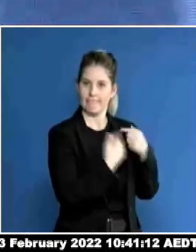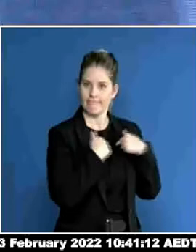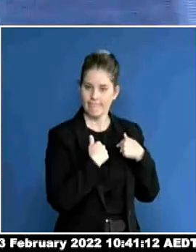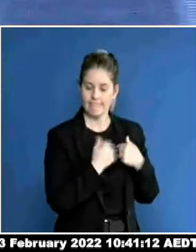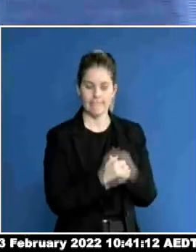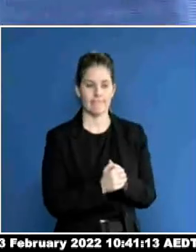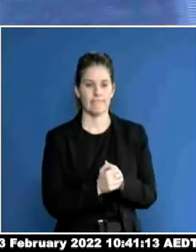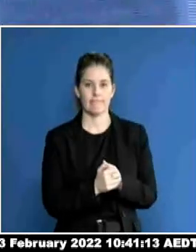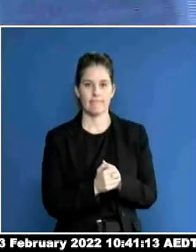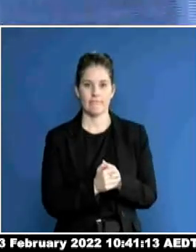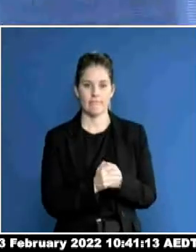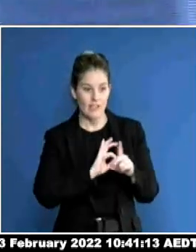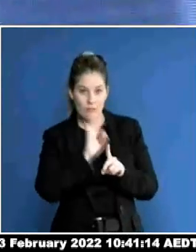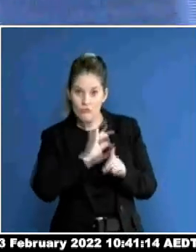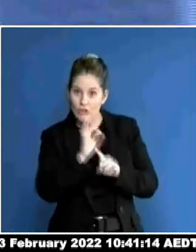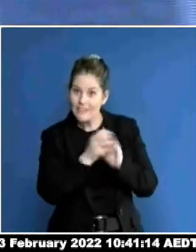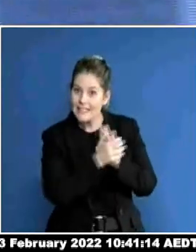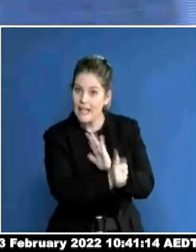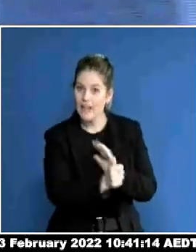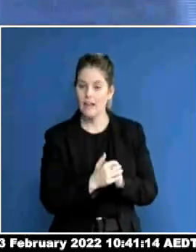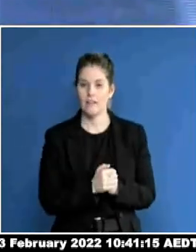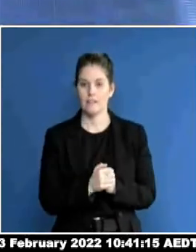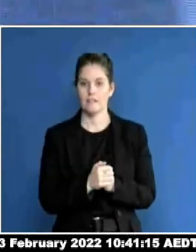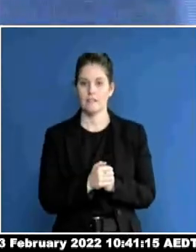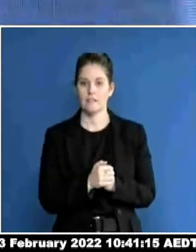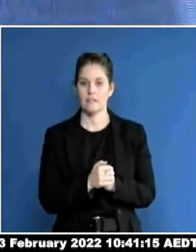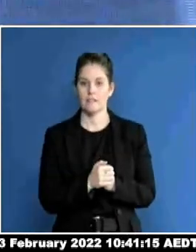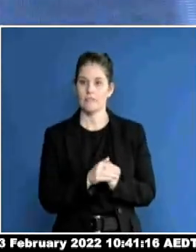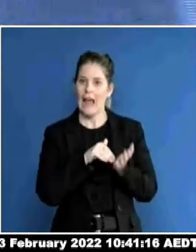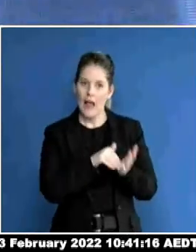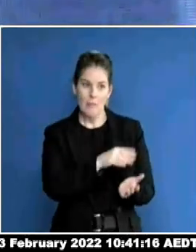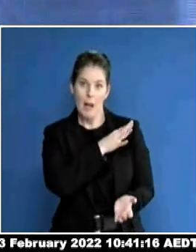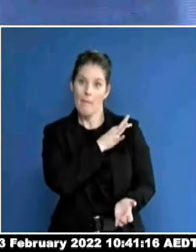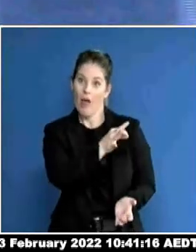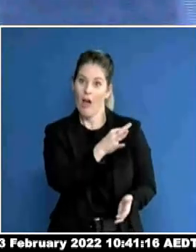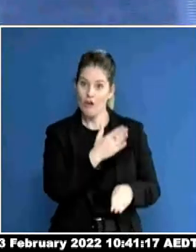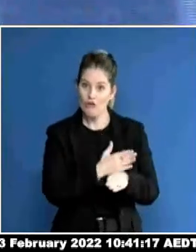application processes, to support them once they were in a job.